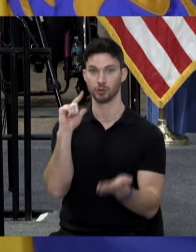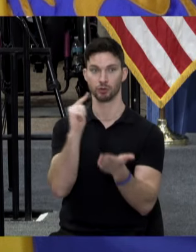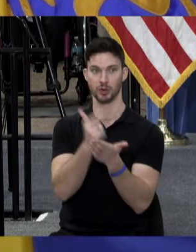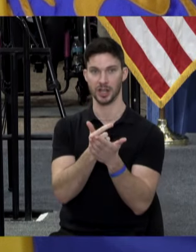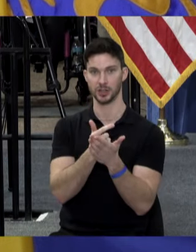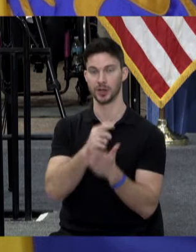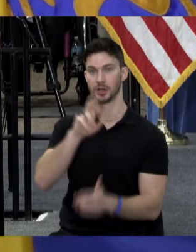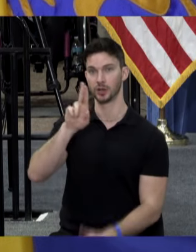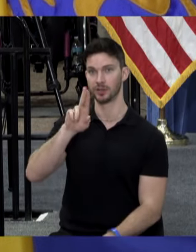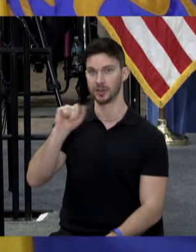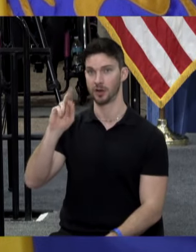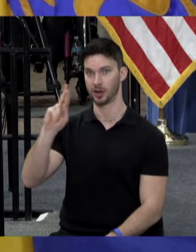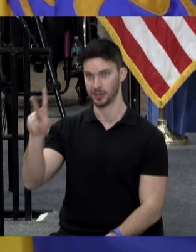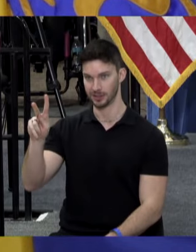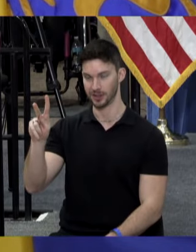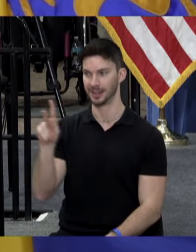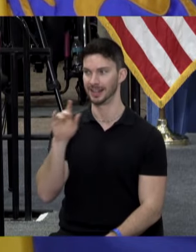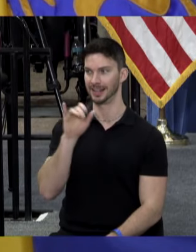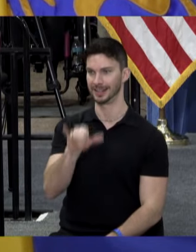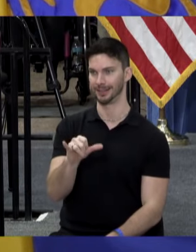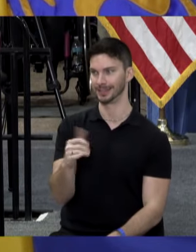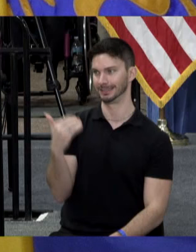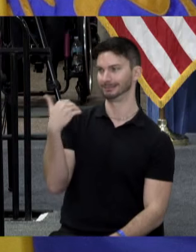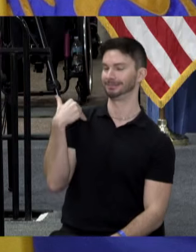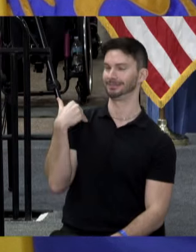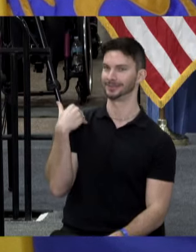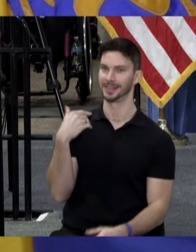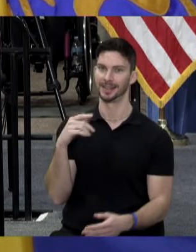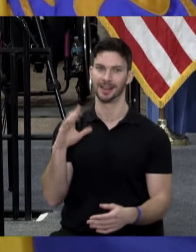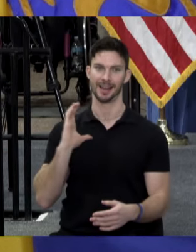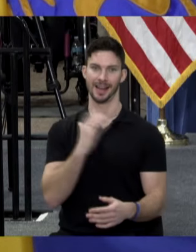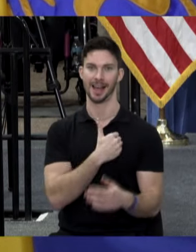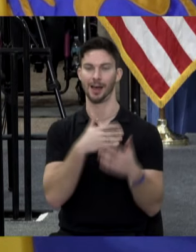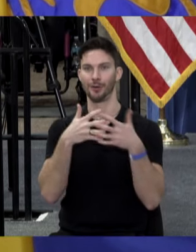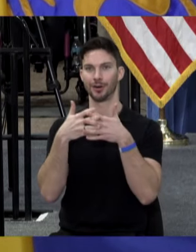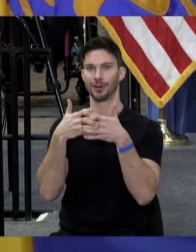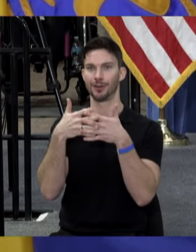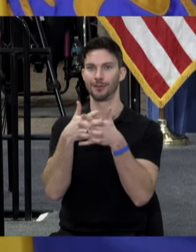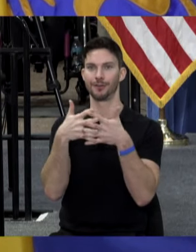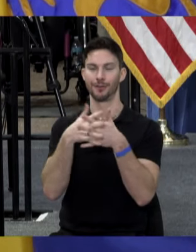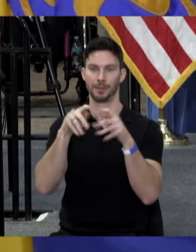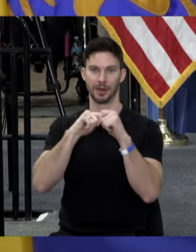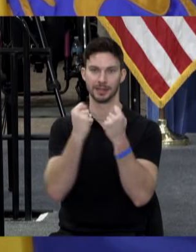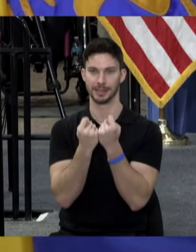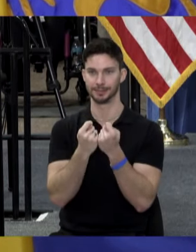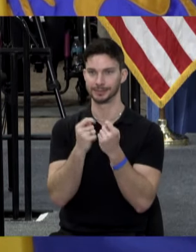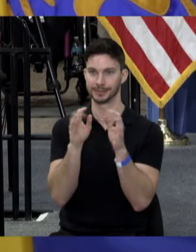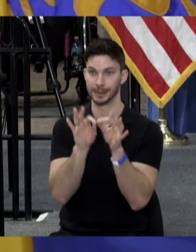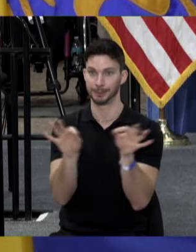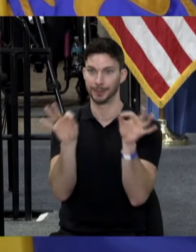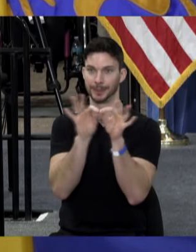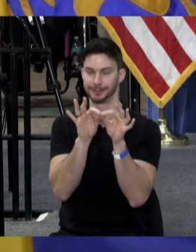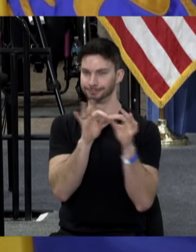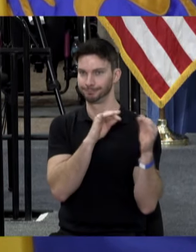which was also the last time our football team was relevant. And we were beginning our careers.